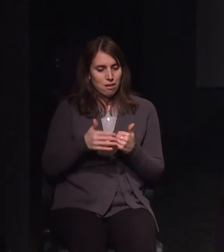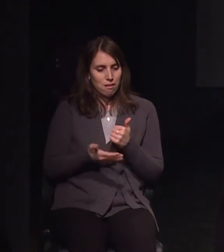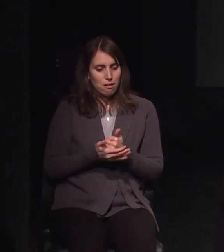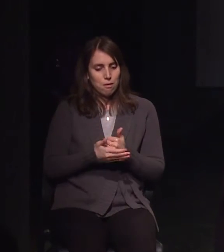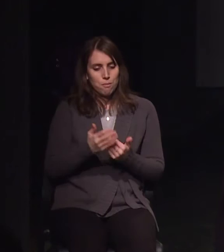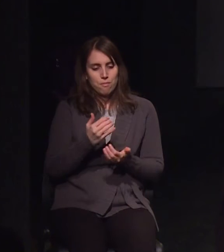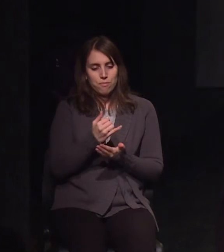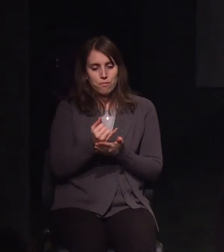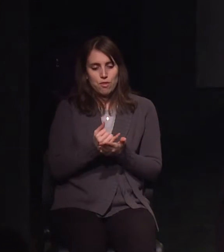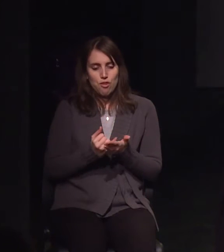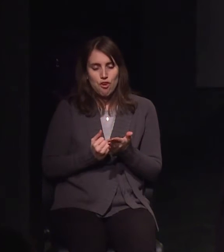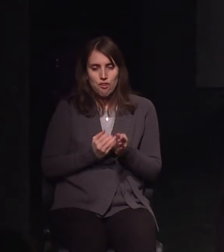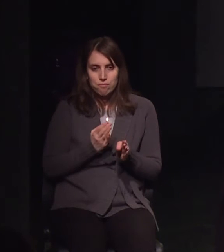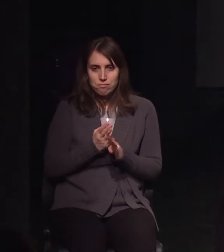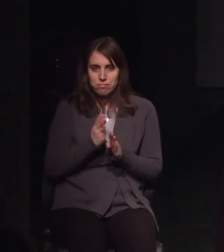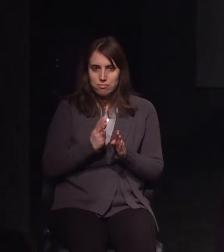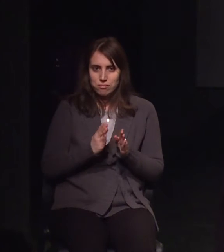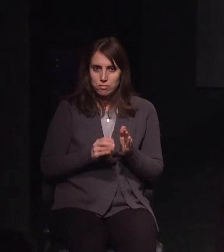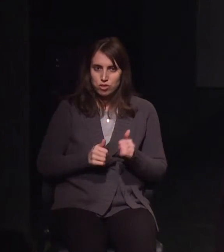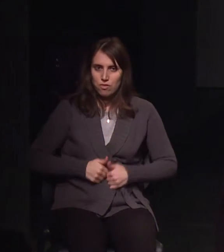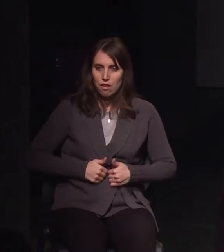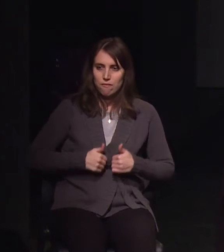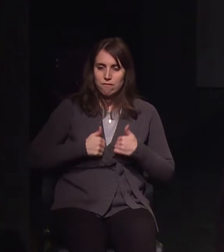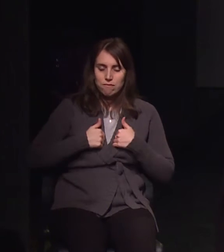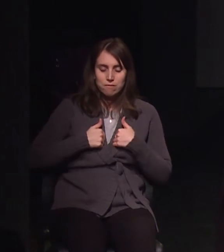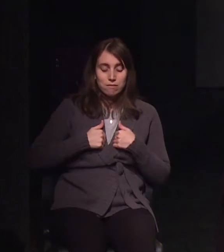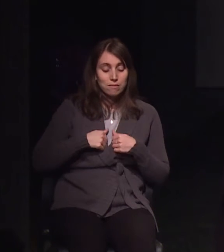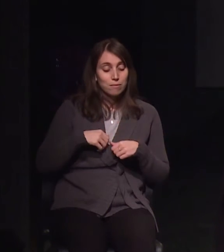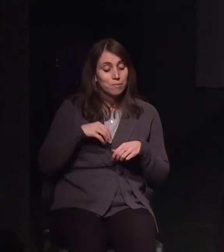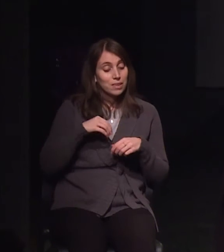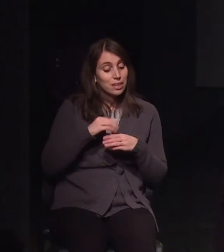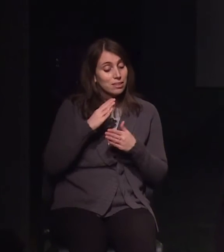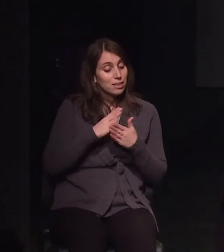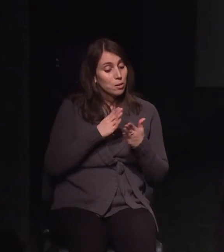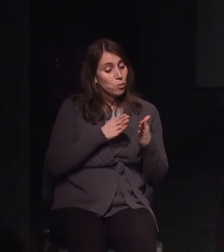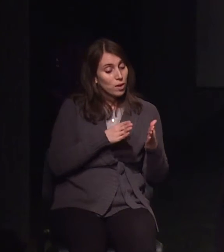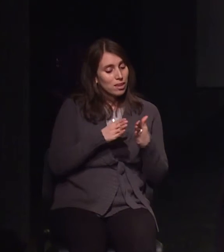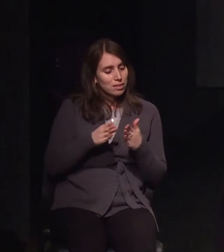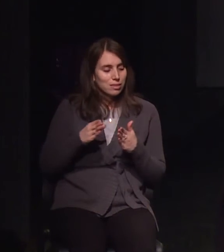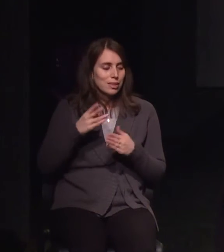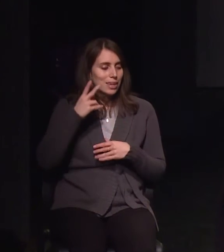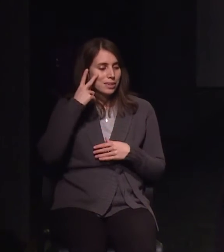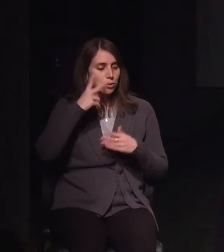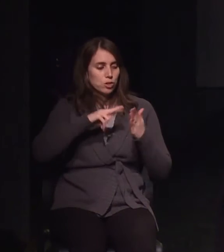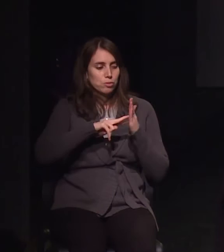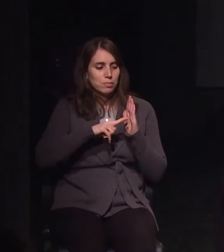In some ways, I see what you mean by local in that our individual communities are tapping